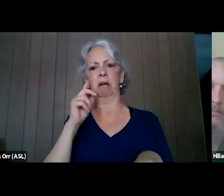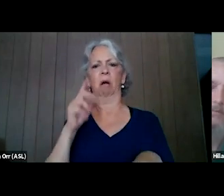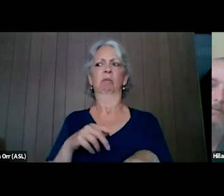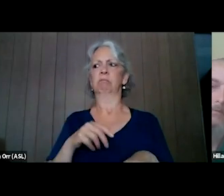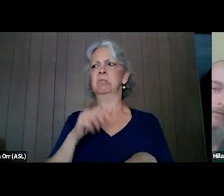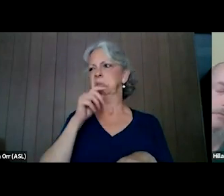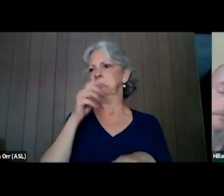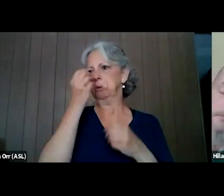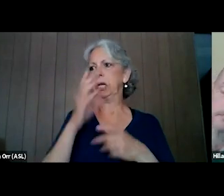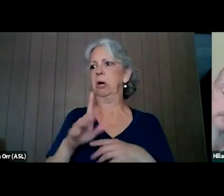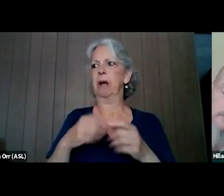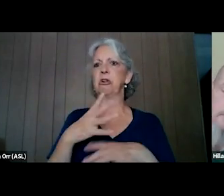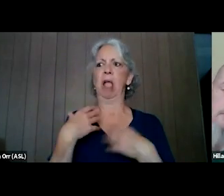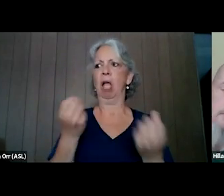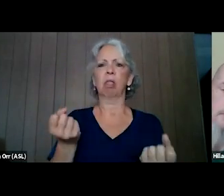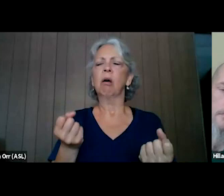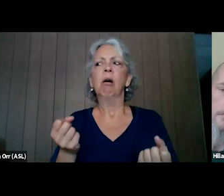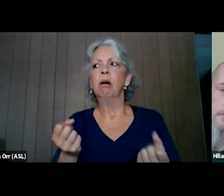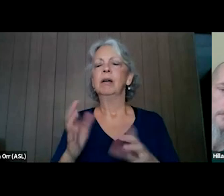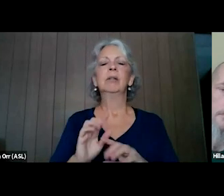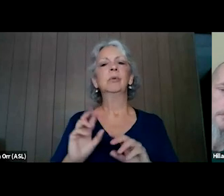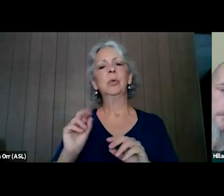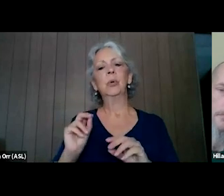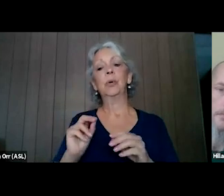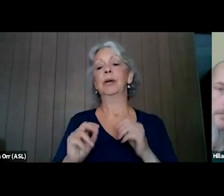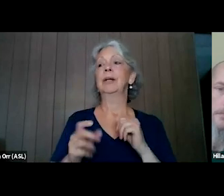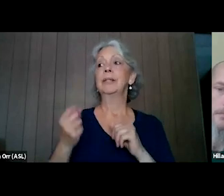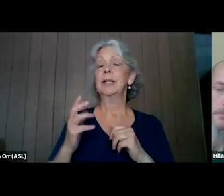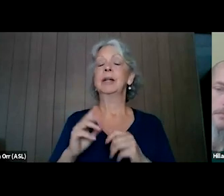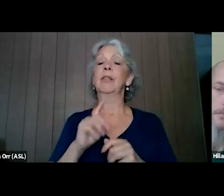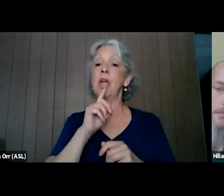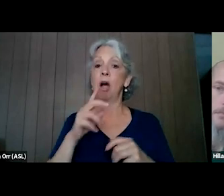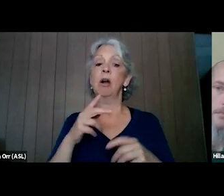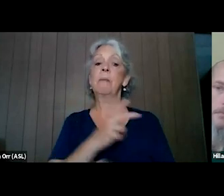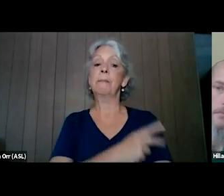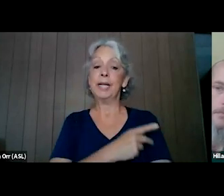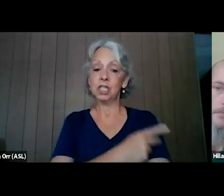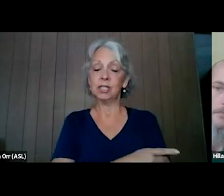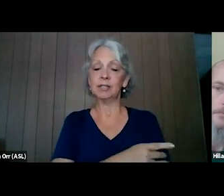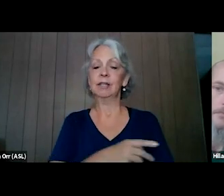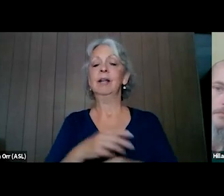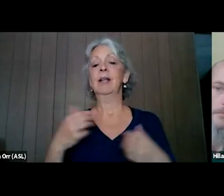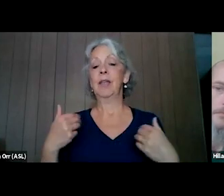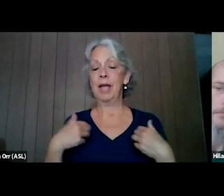that we just really need to dispel that, you know, for certain patients, although, you know, their wounds, due to the fact that they're xylazine-related,